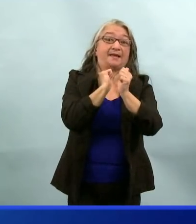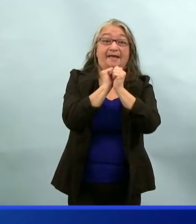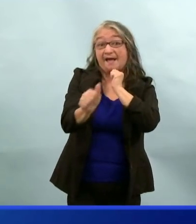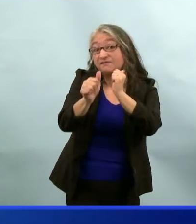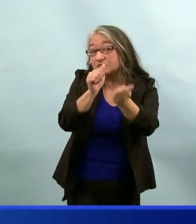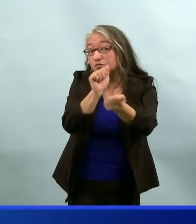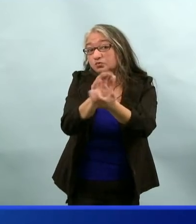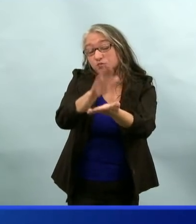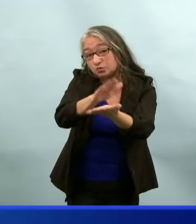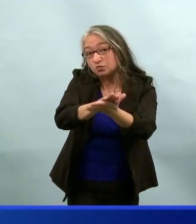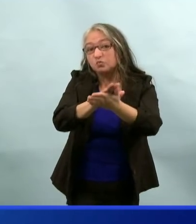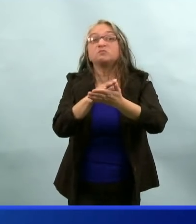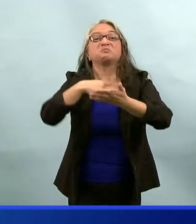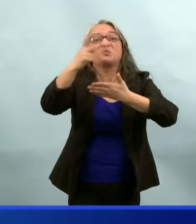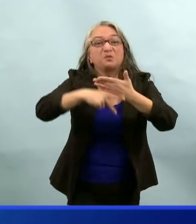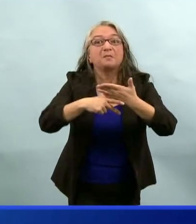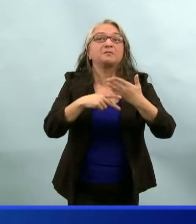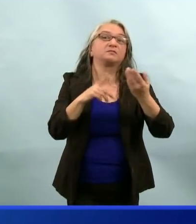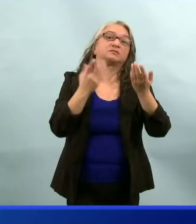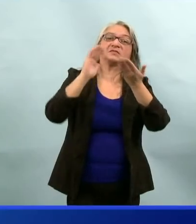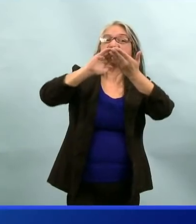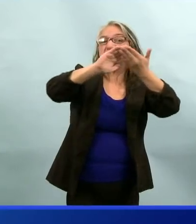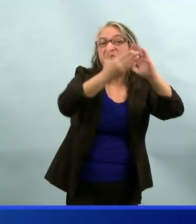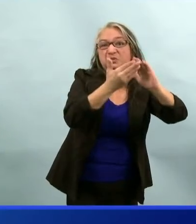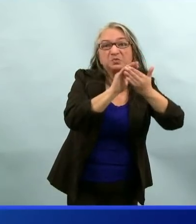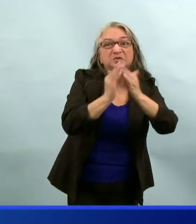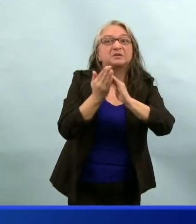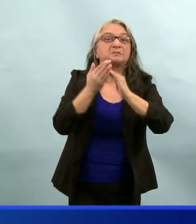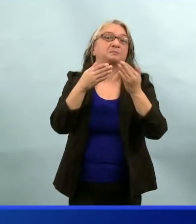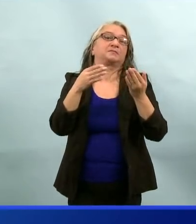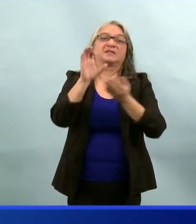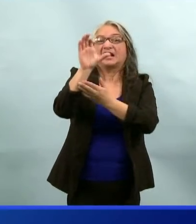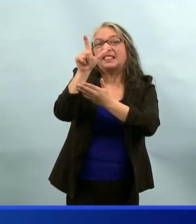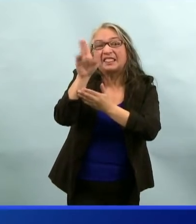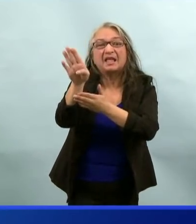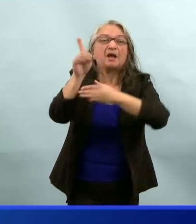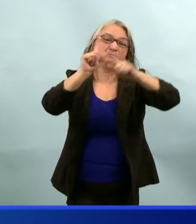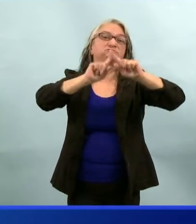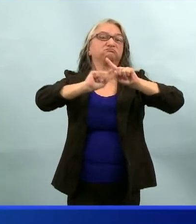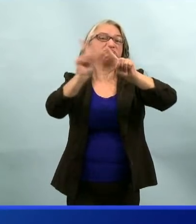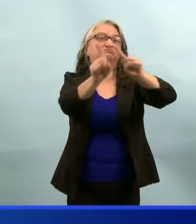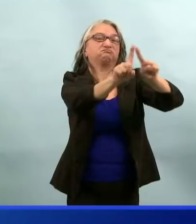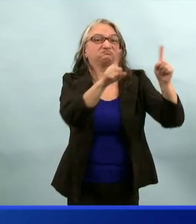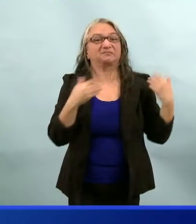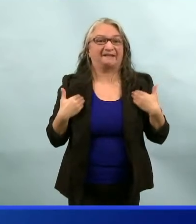community facilities such as arenas both indoor practices and competitions are